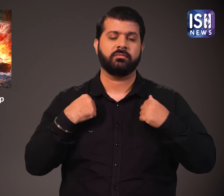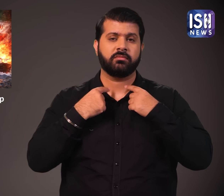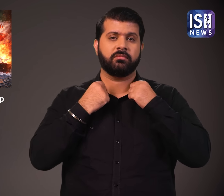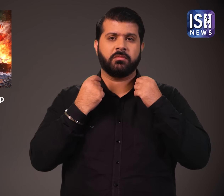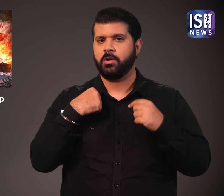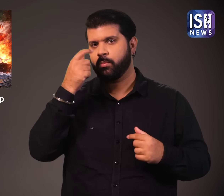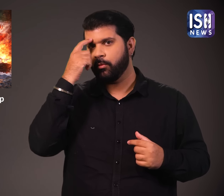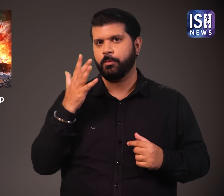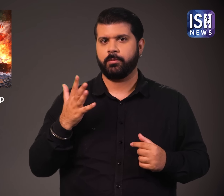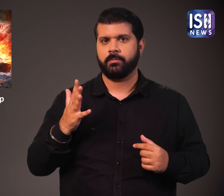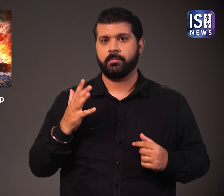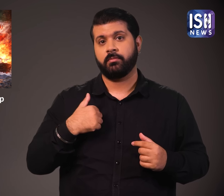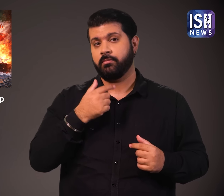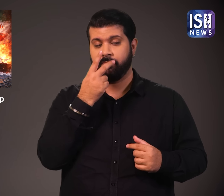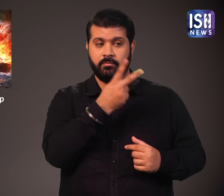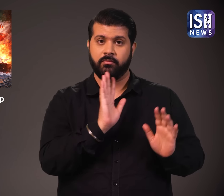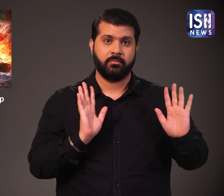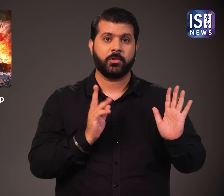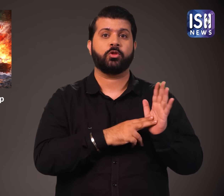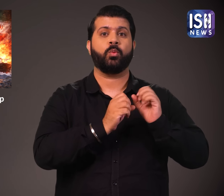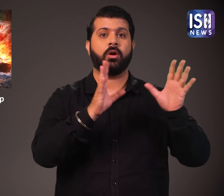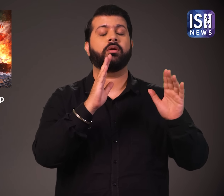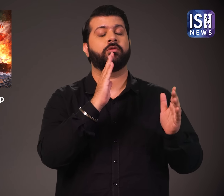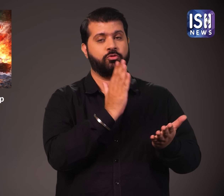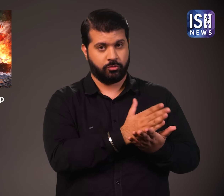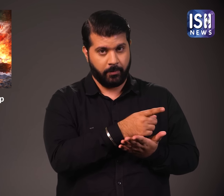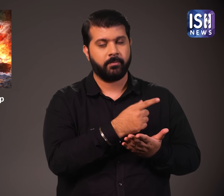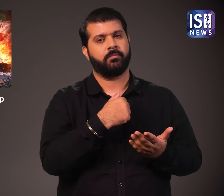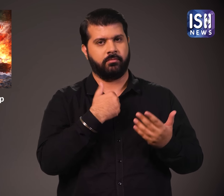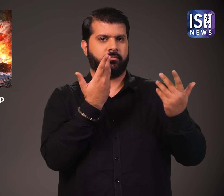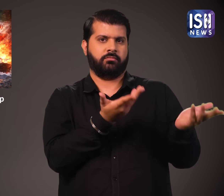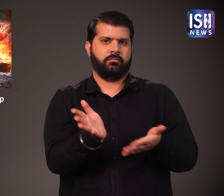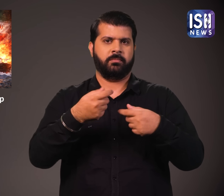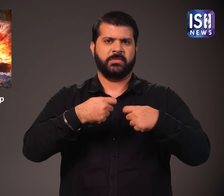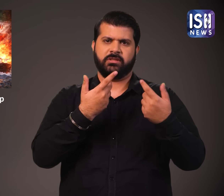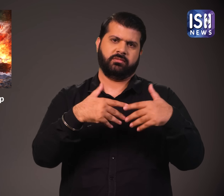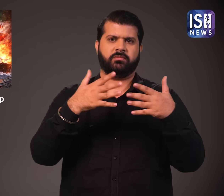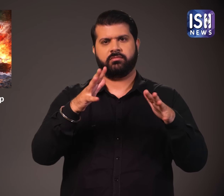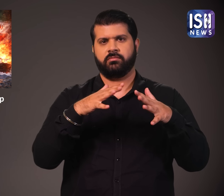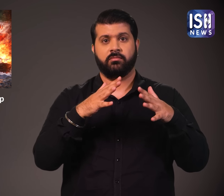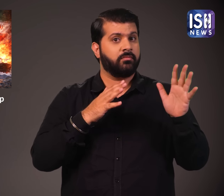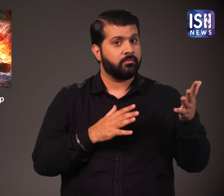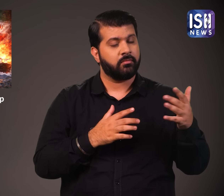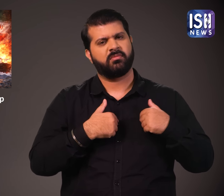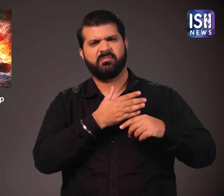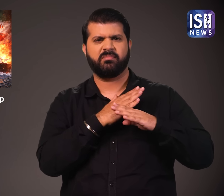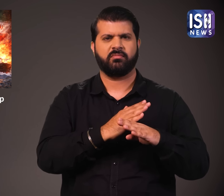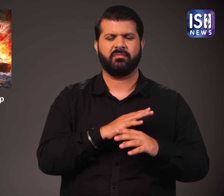US won’t suffer much, but Iran must stop nuclear development for oil trade to continue or the blockade remains.